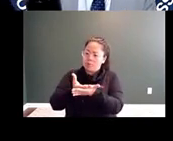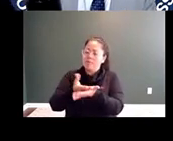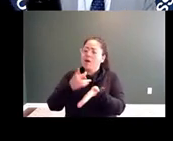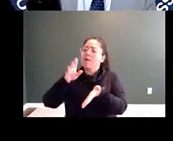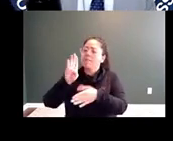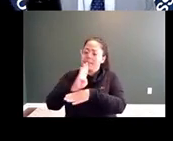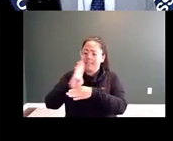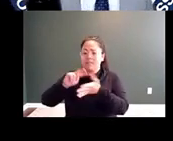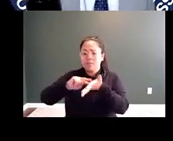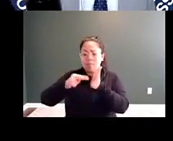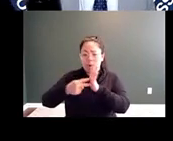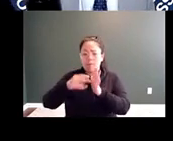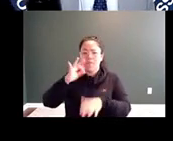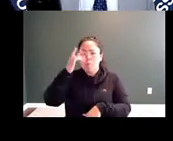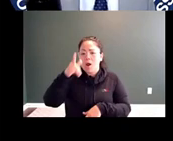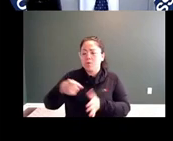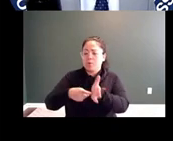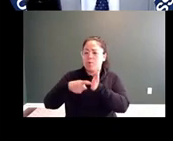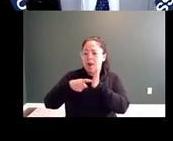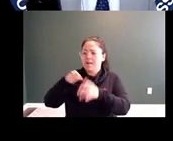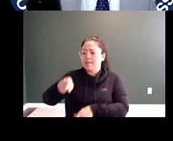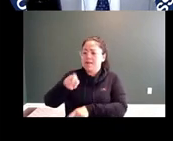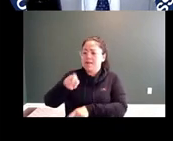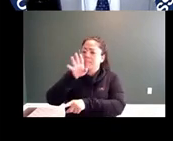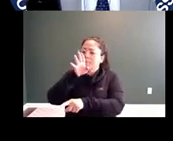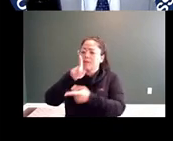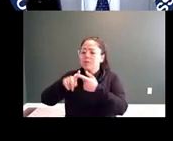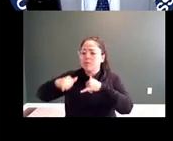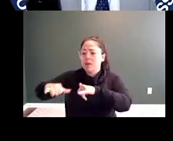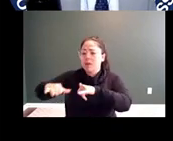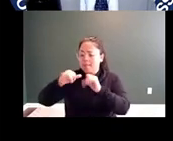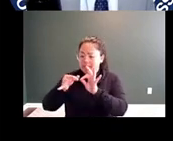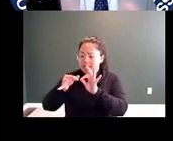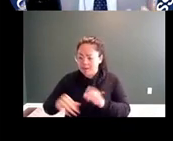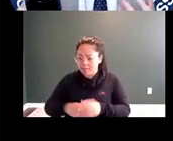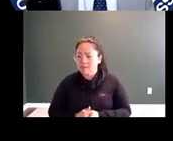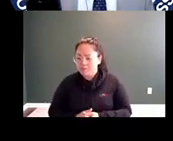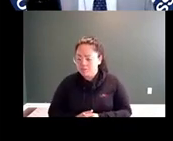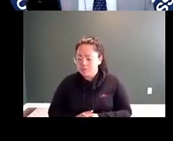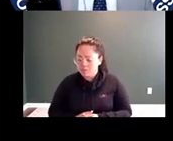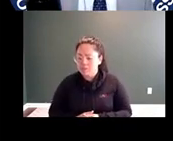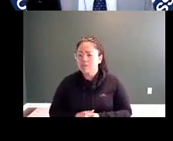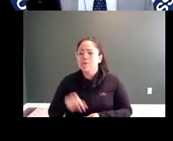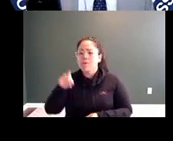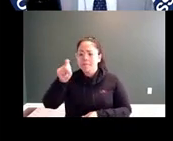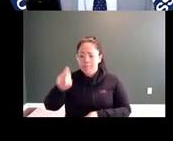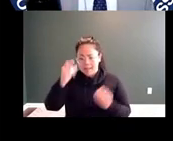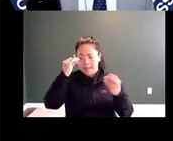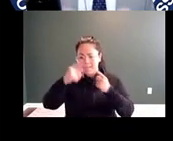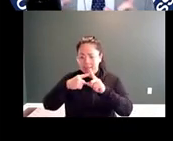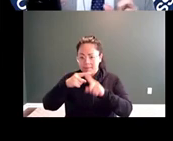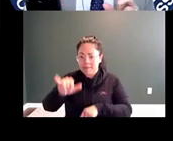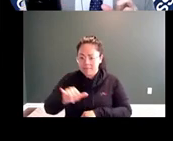of requiring employees to speak a common language? Okay? That's what you have to think about. All right?